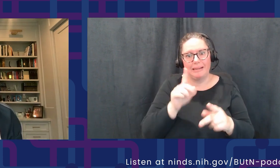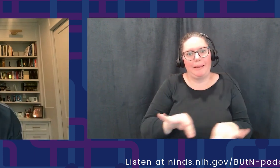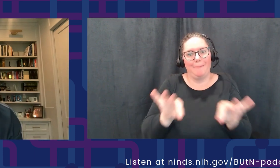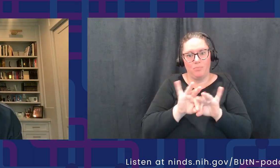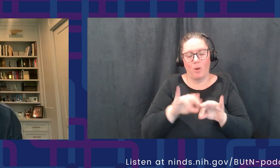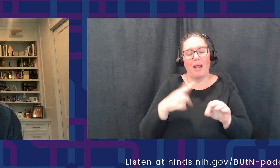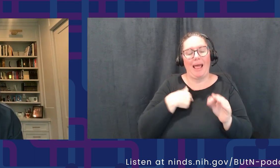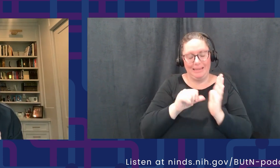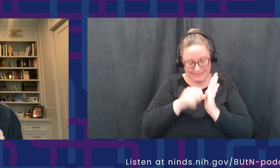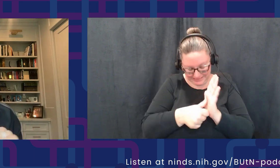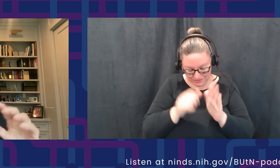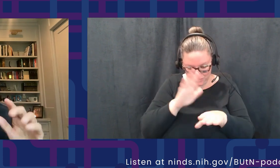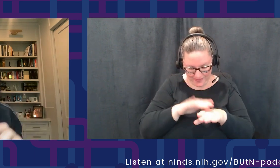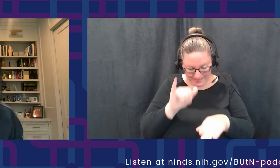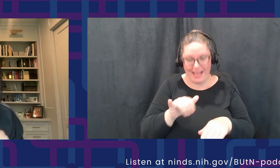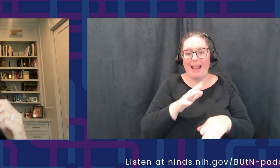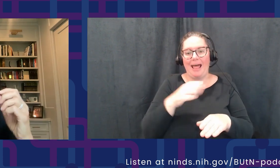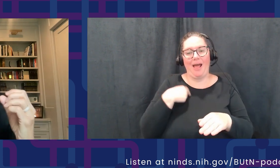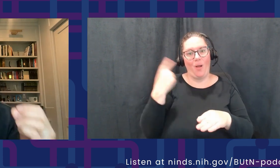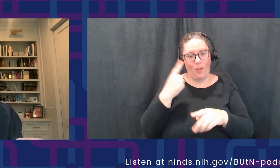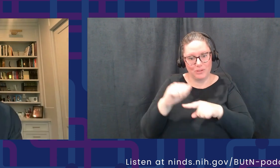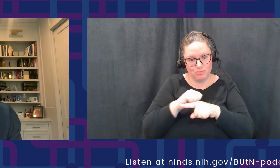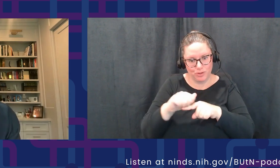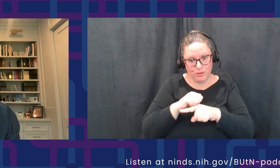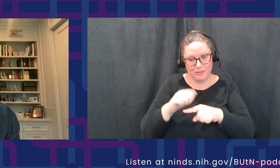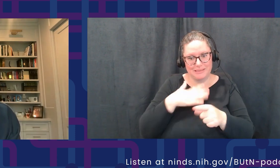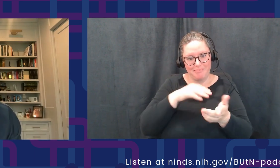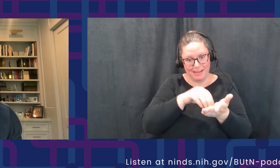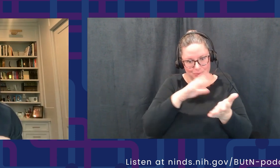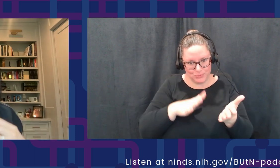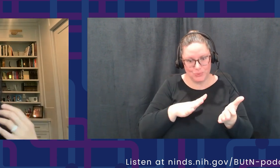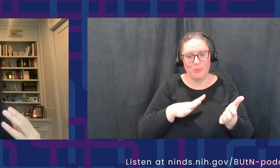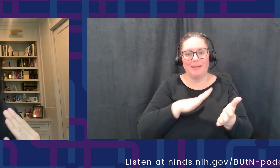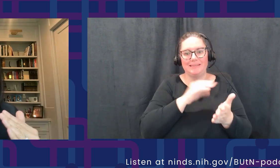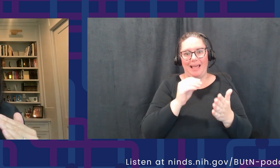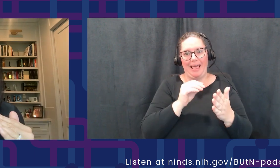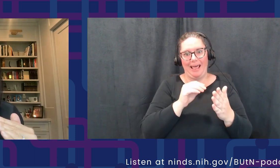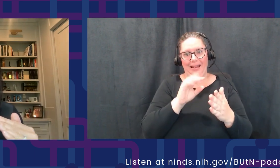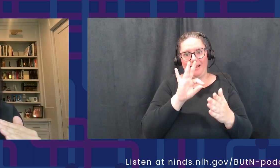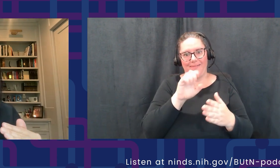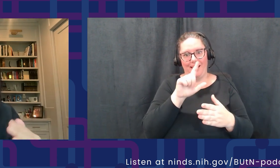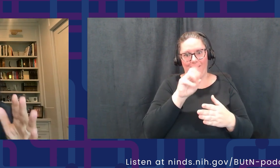I insist on that. I always rehearse my students and fellows to really, really